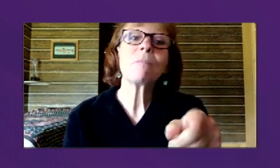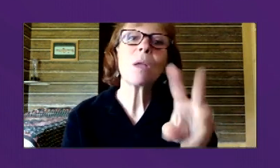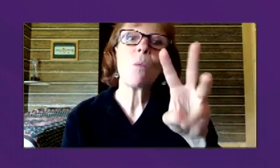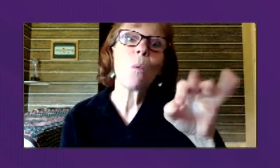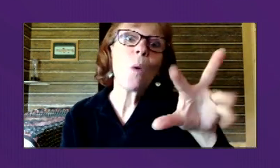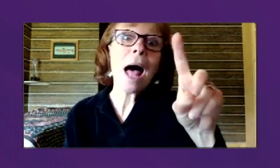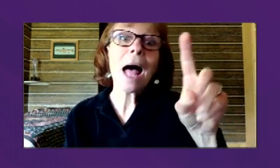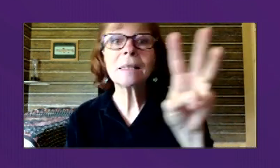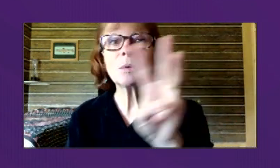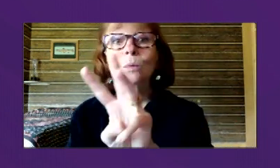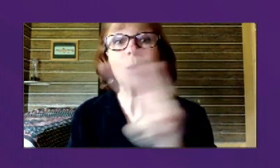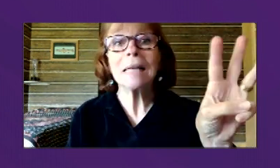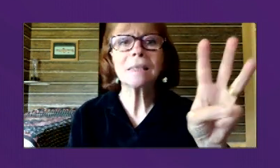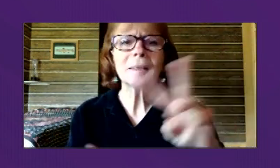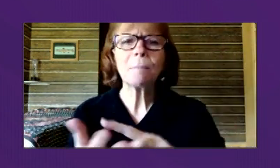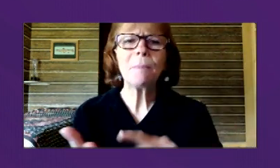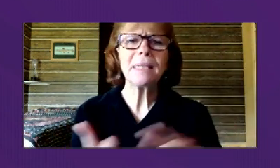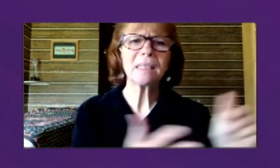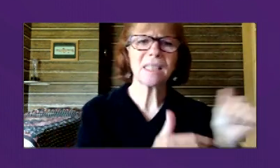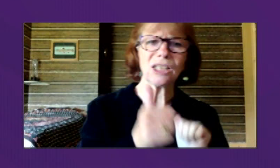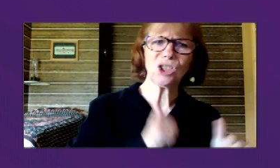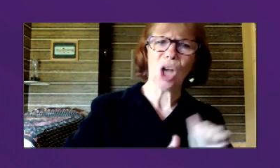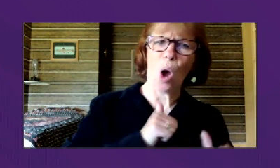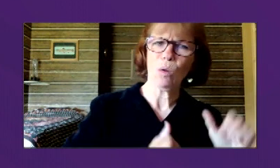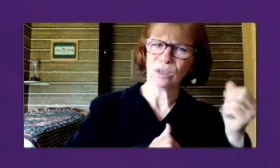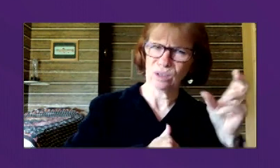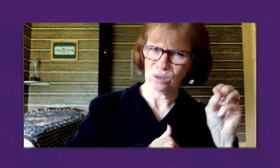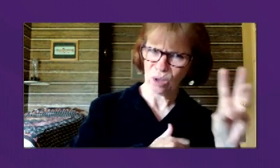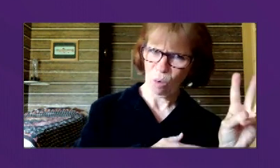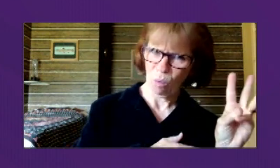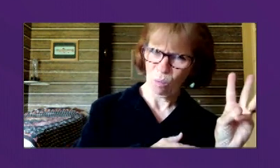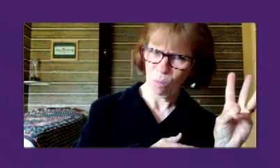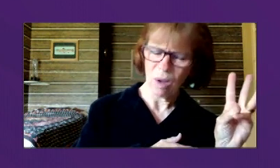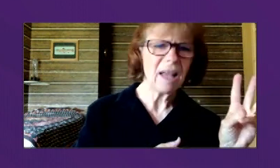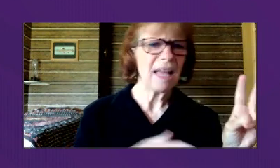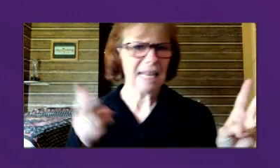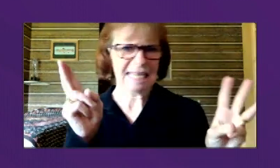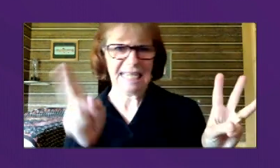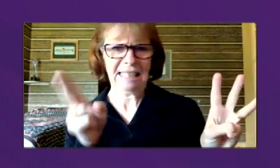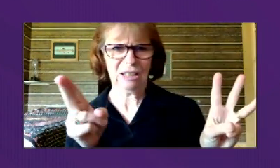and entertainment. And one of its most popular performances was reenactments of this battle.